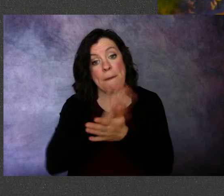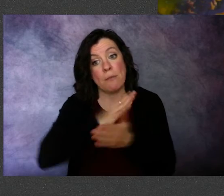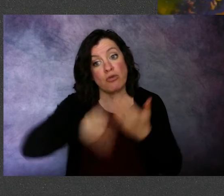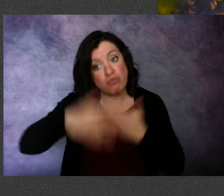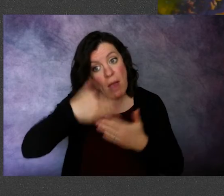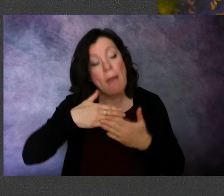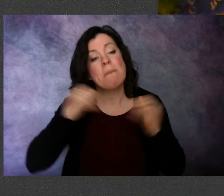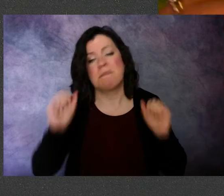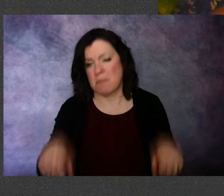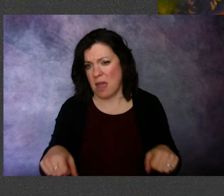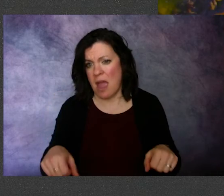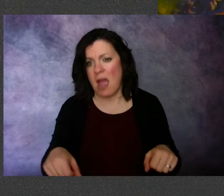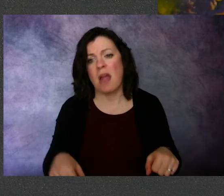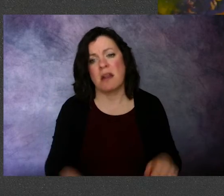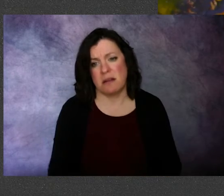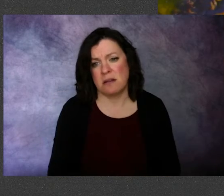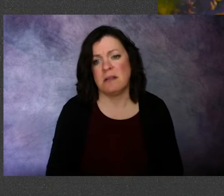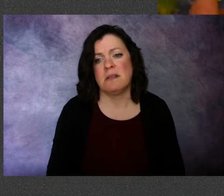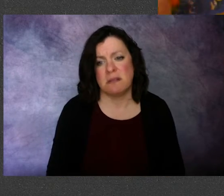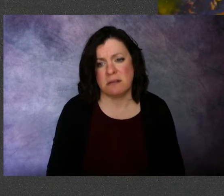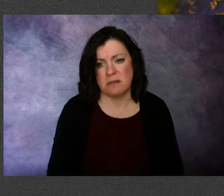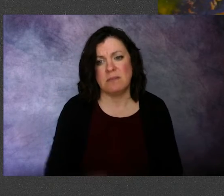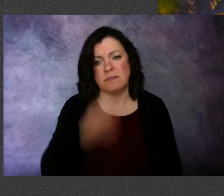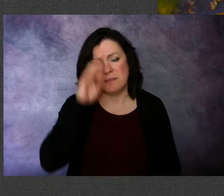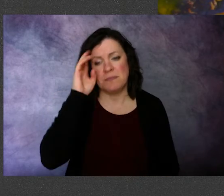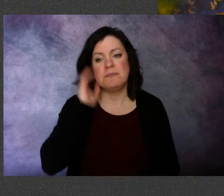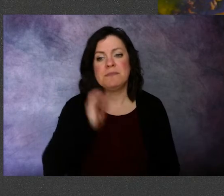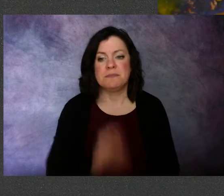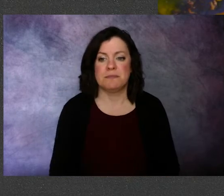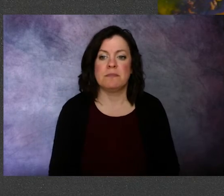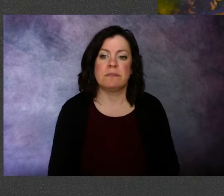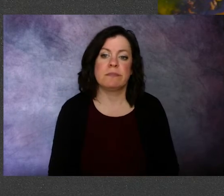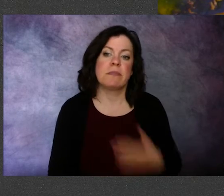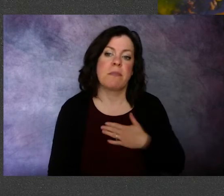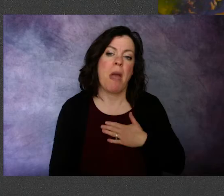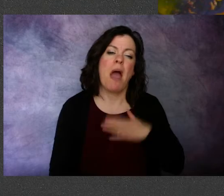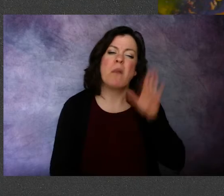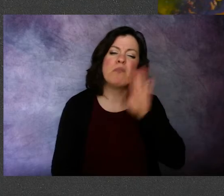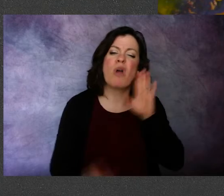a toilet paper that's white. That would make it easier. Mine's not, mine's brown, so I'm gonna have to add